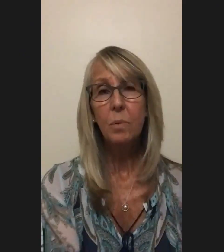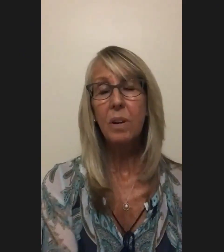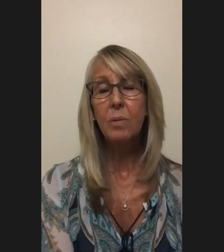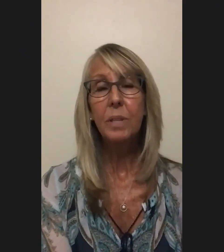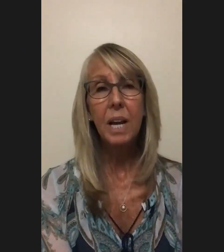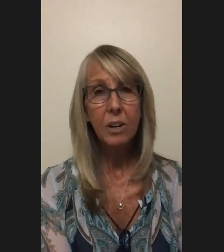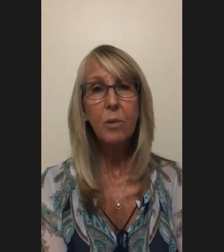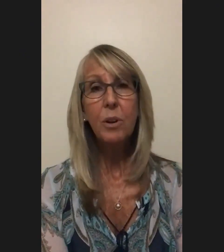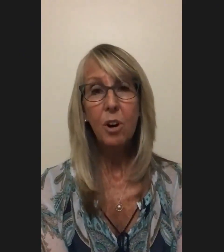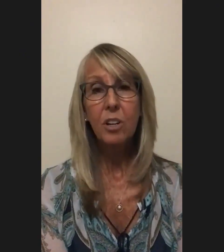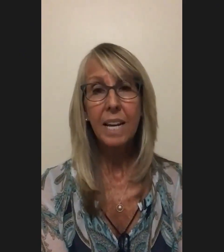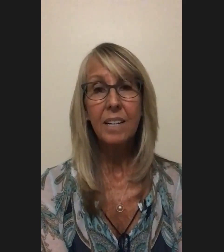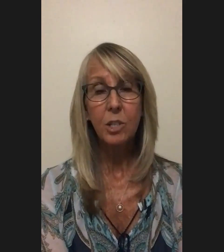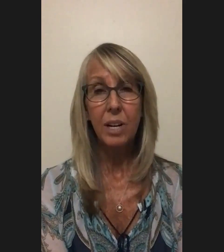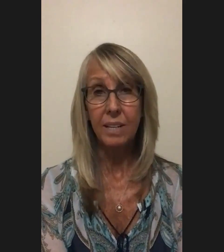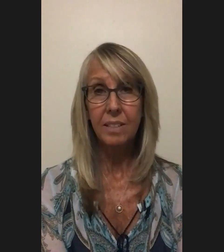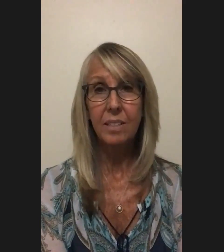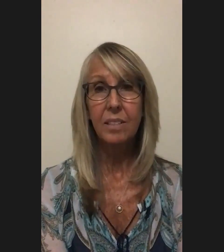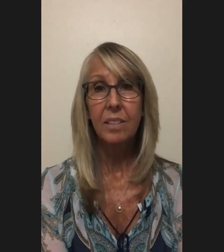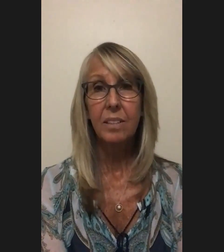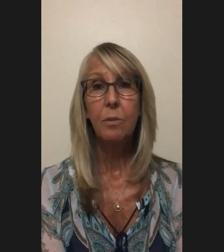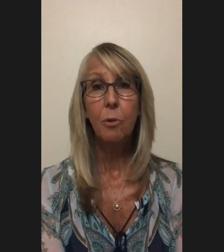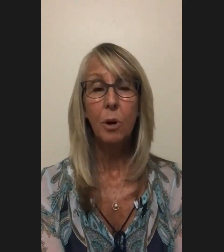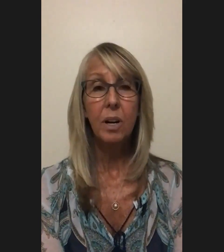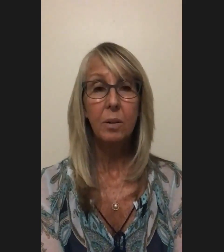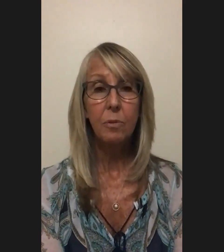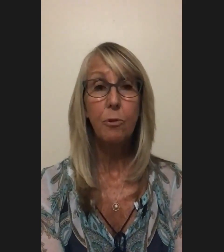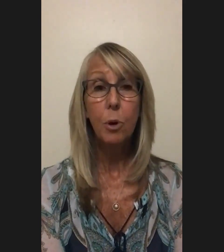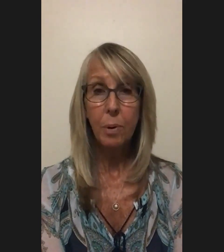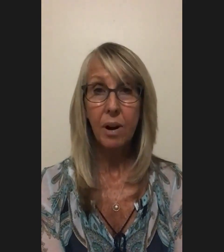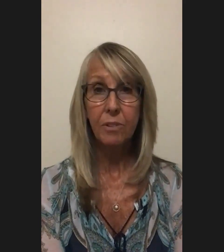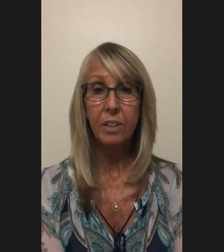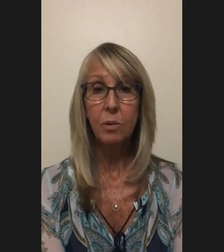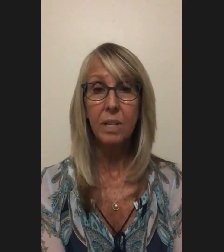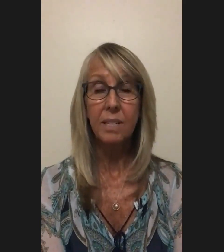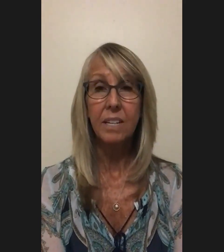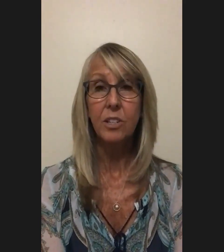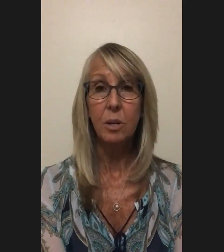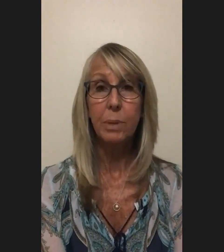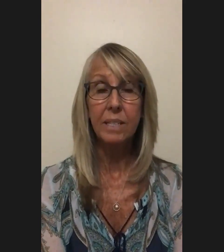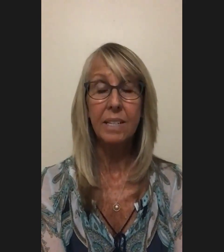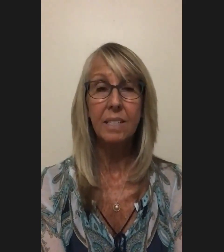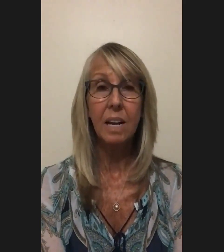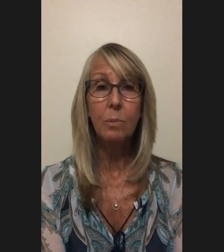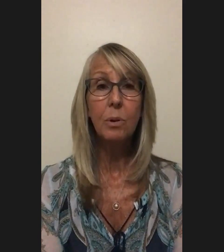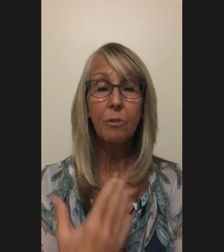Debbie: Well, I know there are tax credits for a for-profit organization or business.